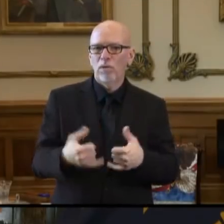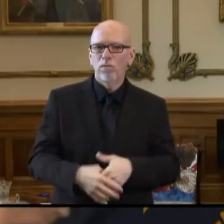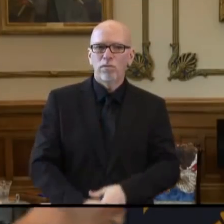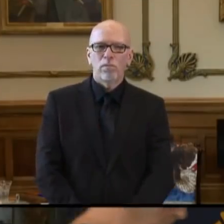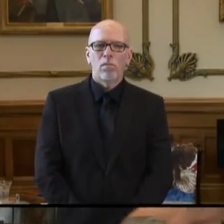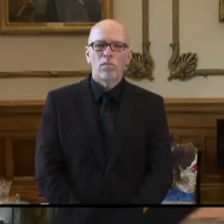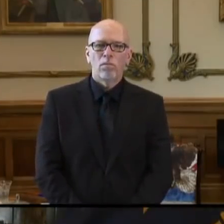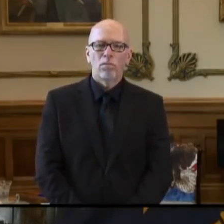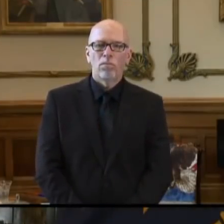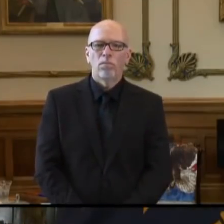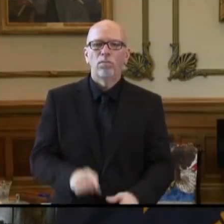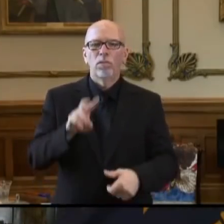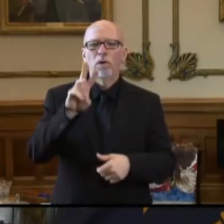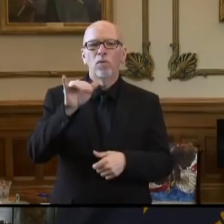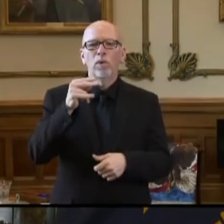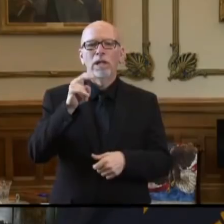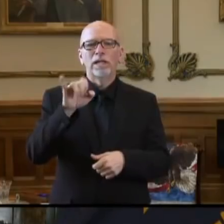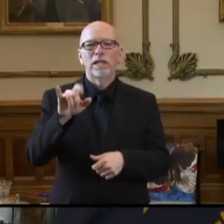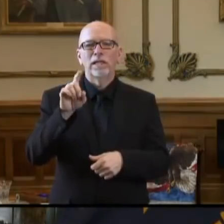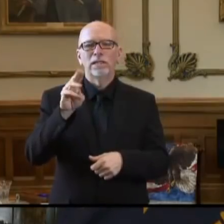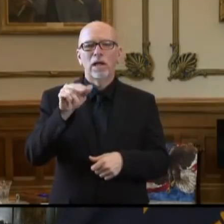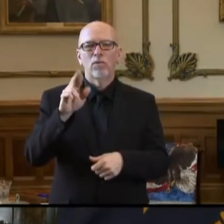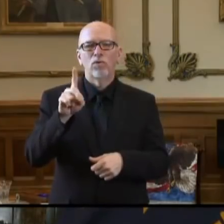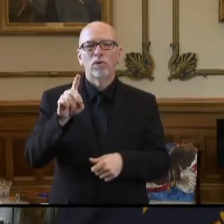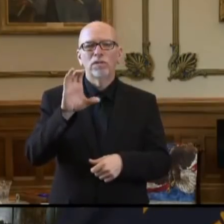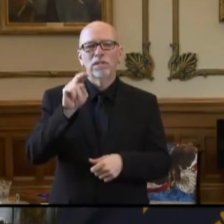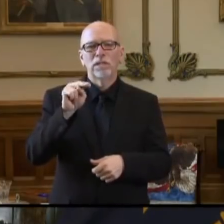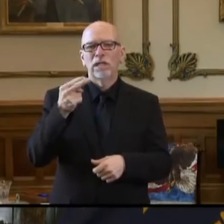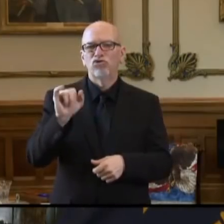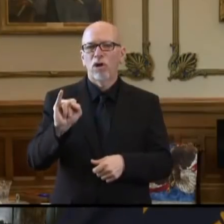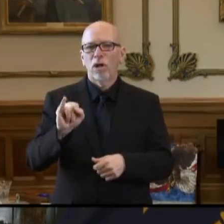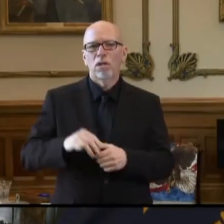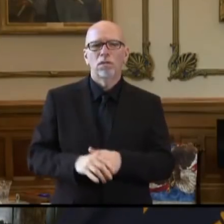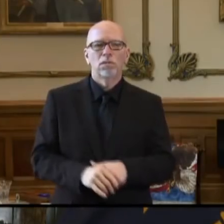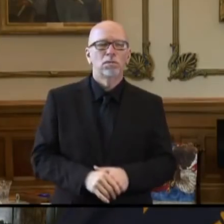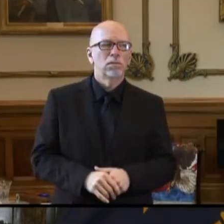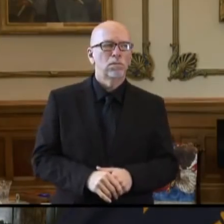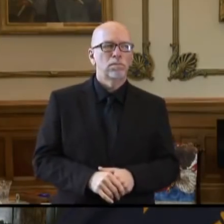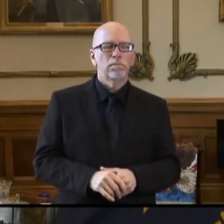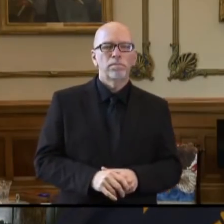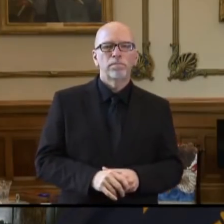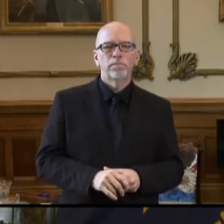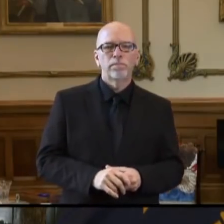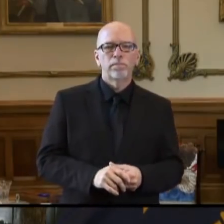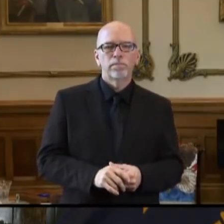NO RAPID TESTING ABILITIES HERE OTHER THAN THE 24 HOUR TURNAROUND THAT WE HAVE. WE